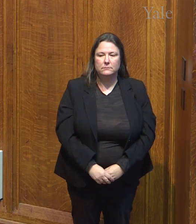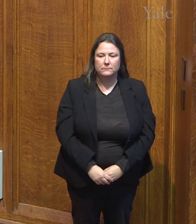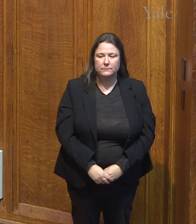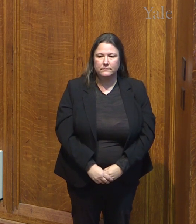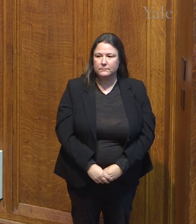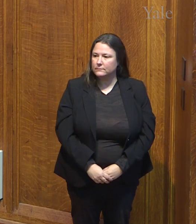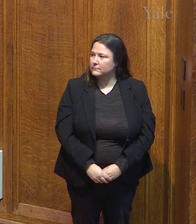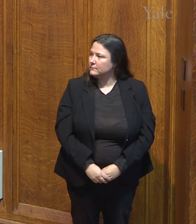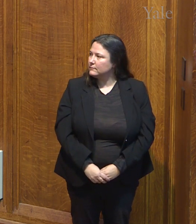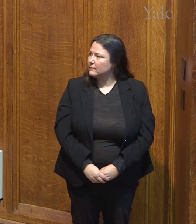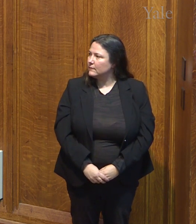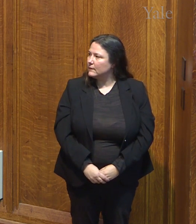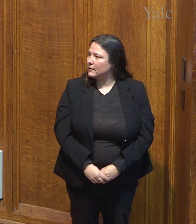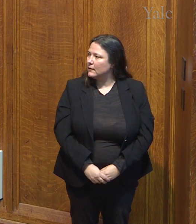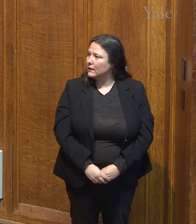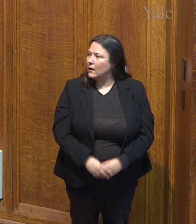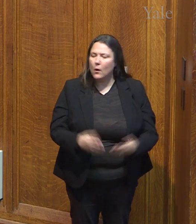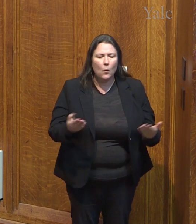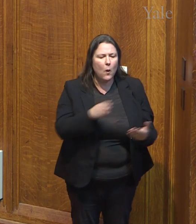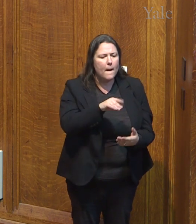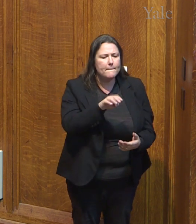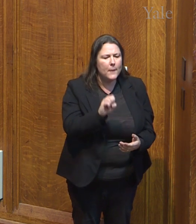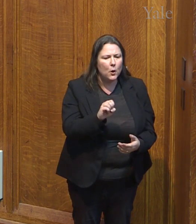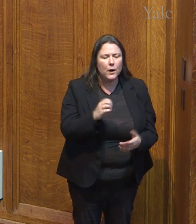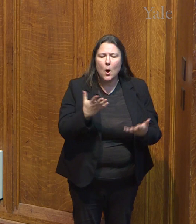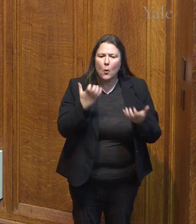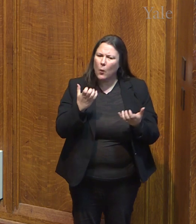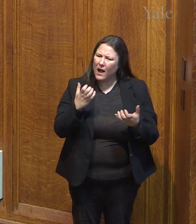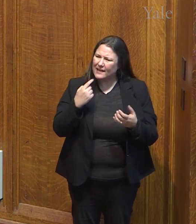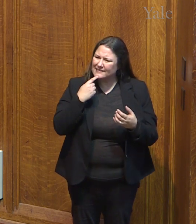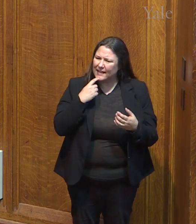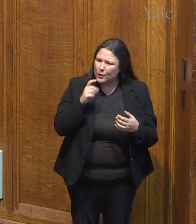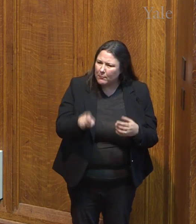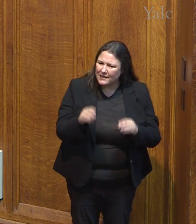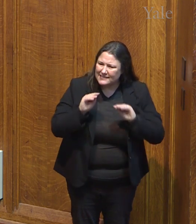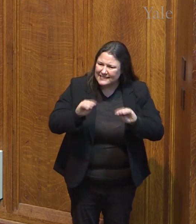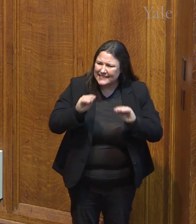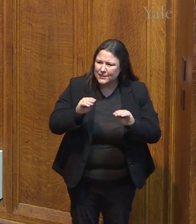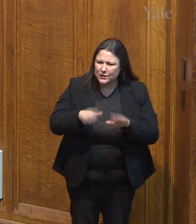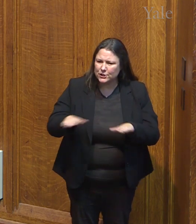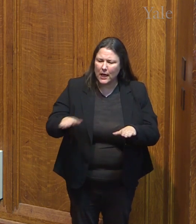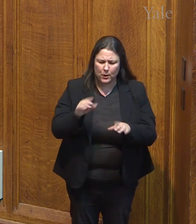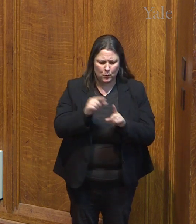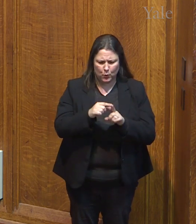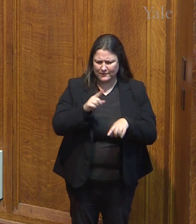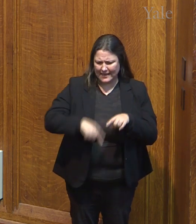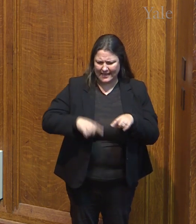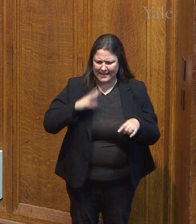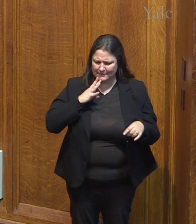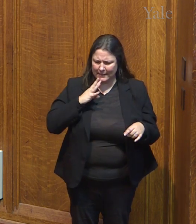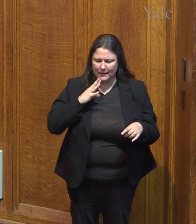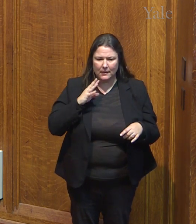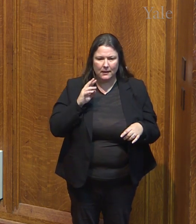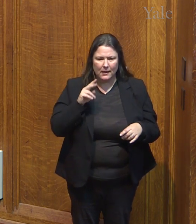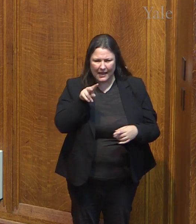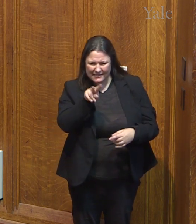What was the motive of the Oralists? Why insist on teaching a child words he couldn't speak and staring at lips he couldn't understand?